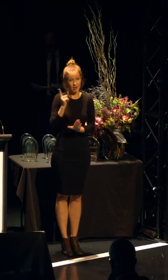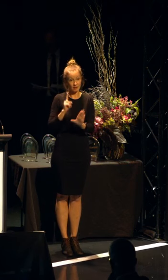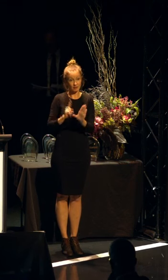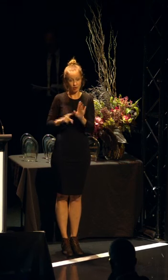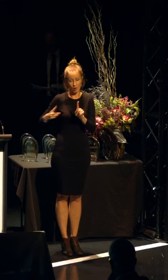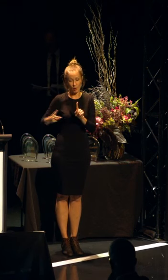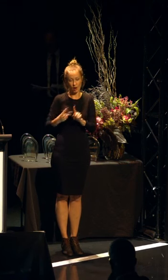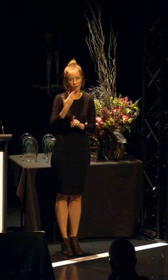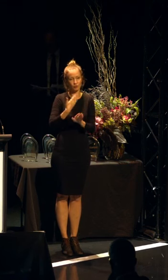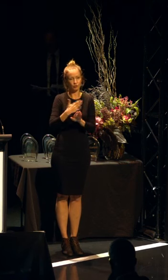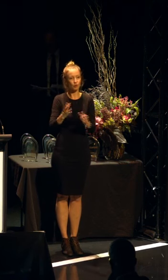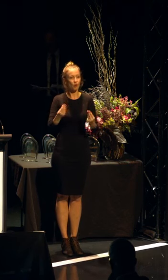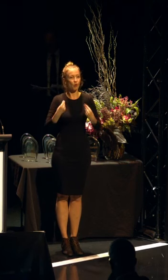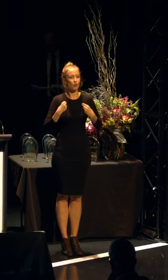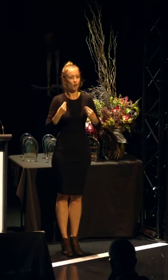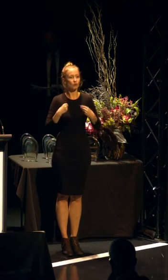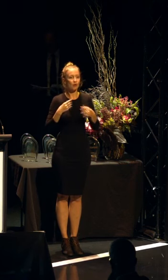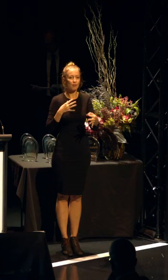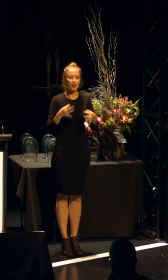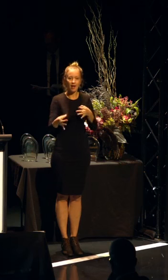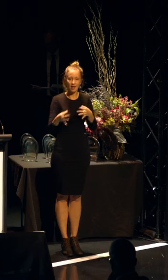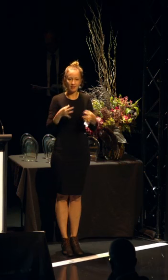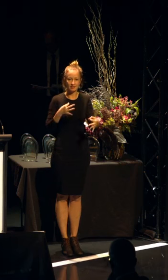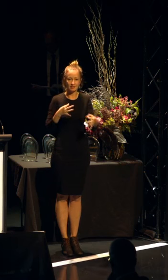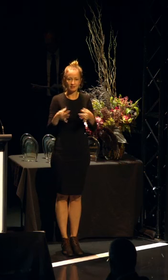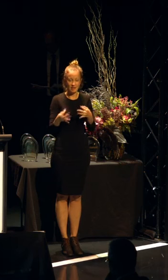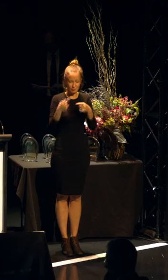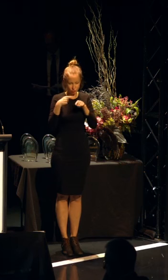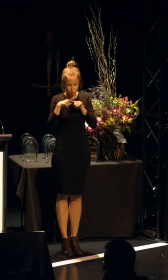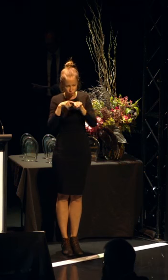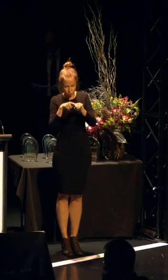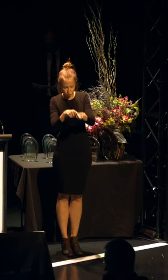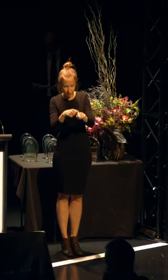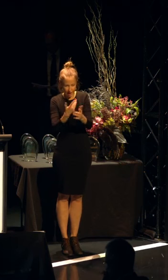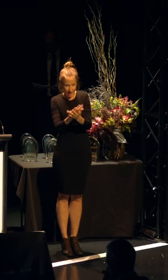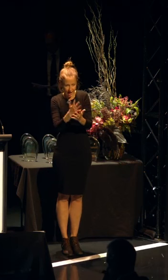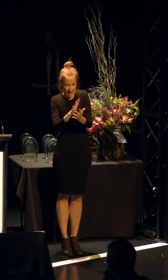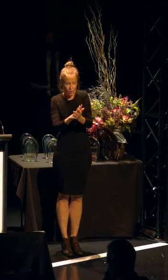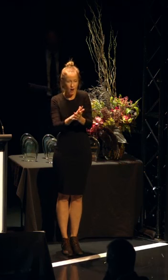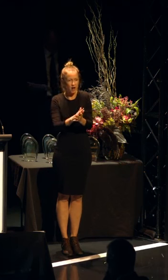a plan that charts our journey towards greater public value,